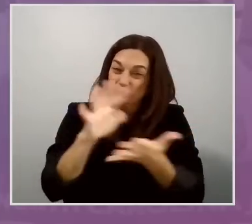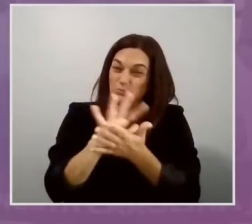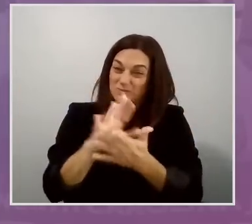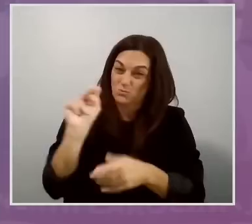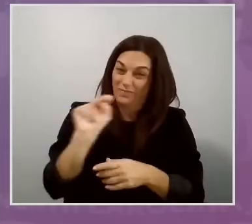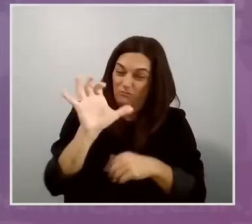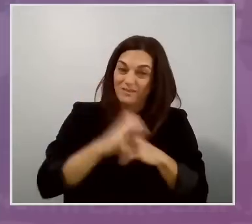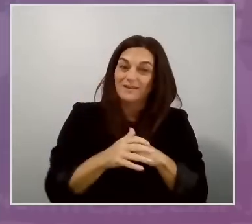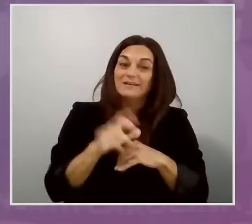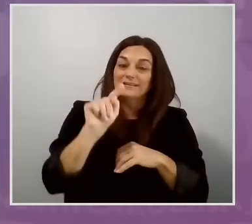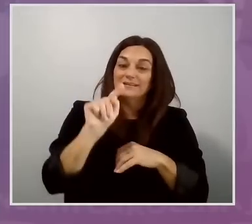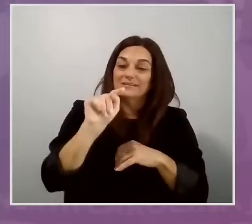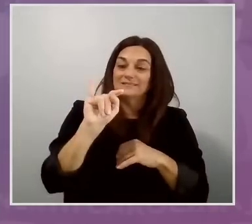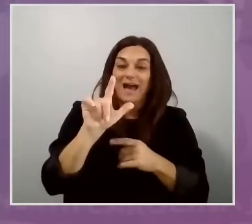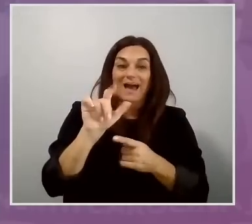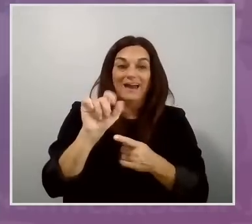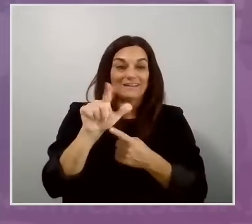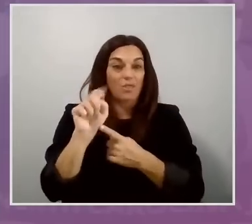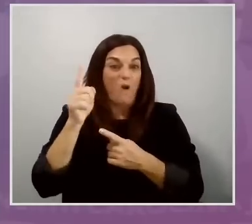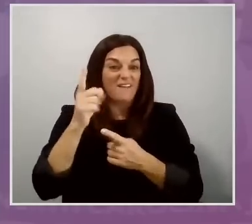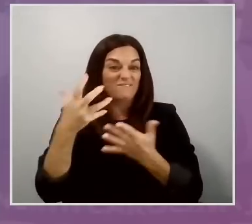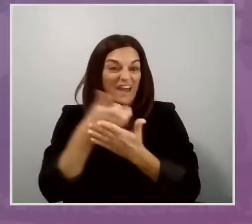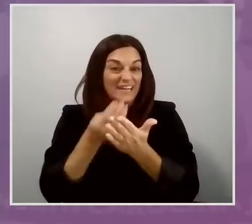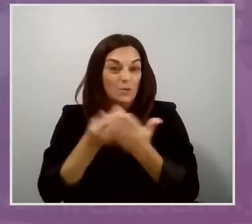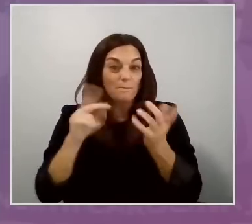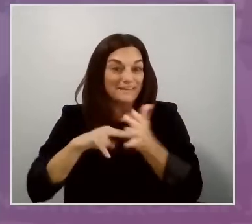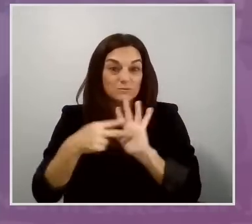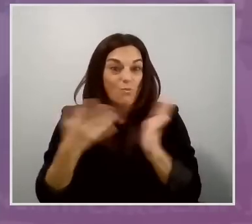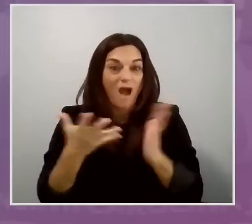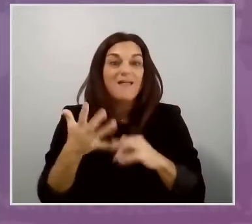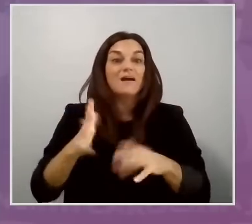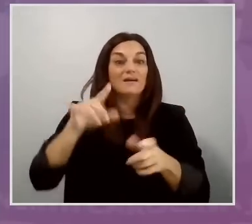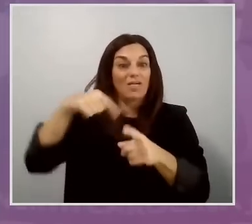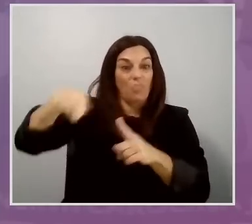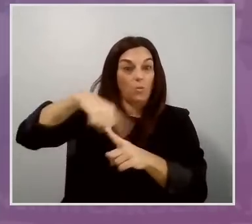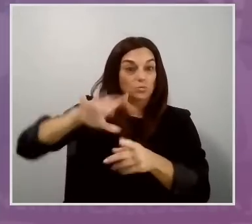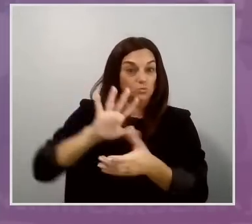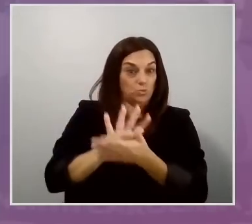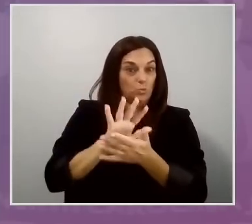FUNDING. THAT IMPACTS A LOT OF SCHOOLS